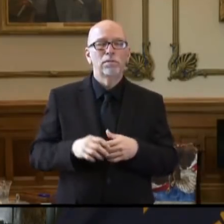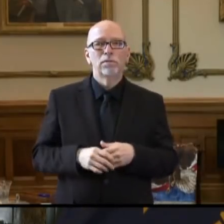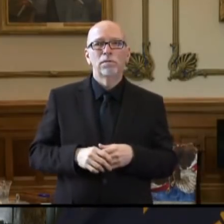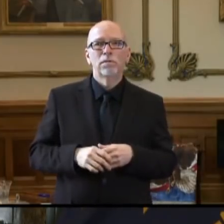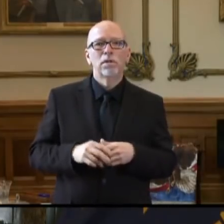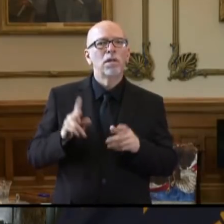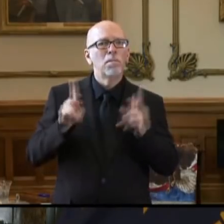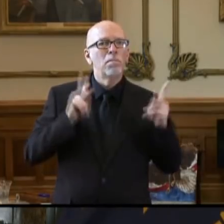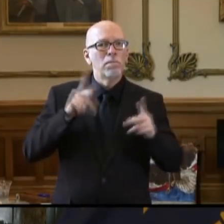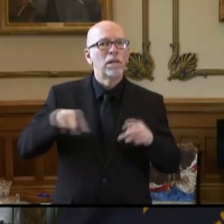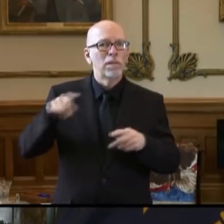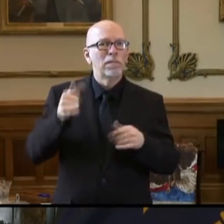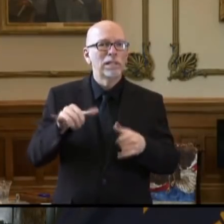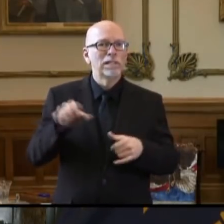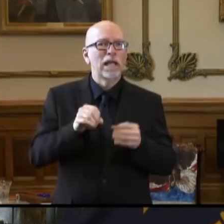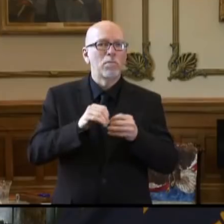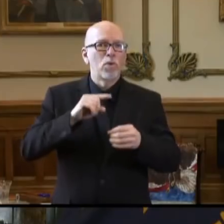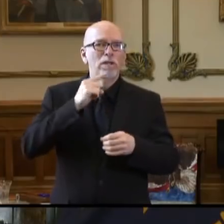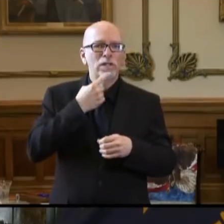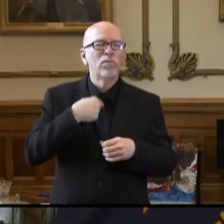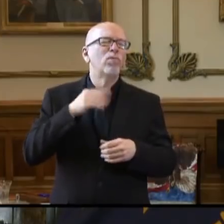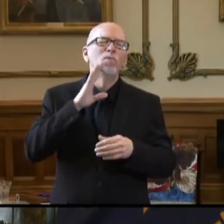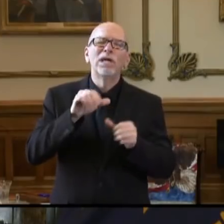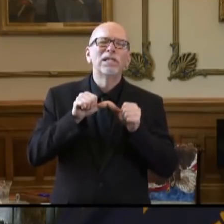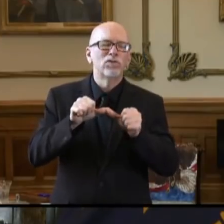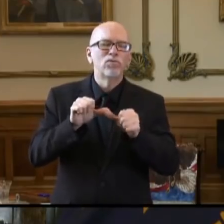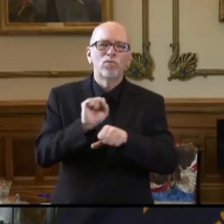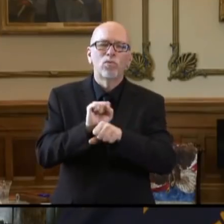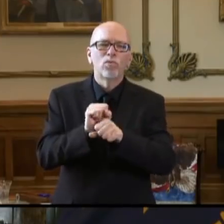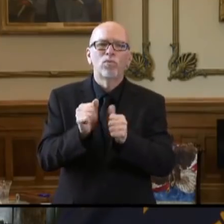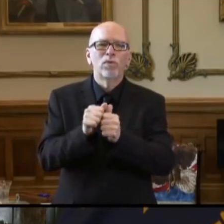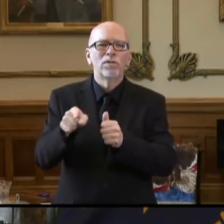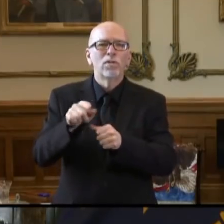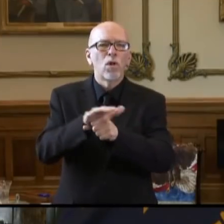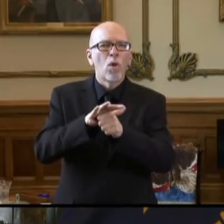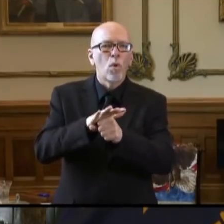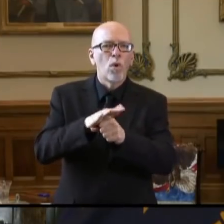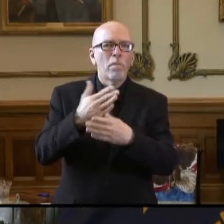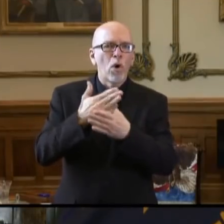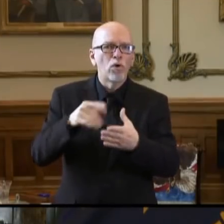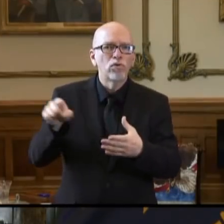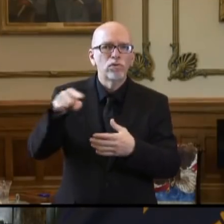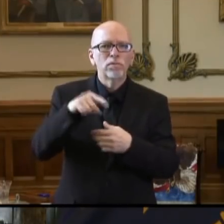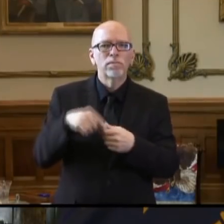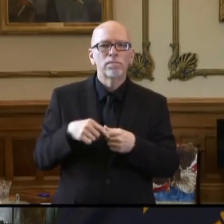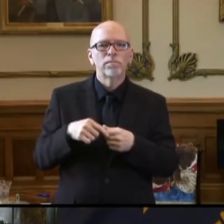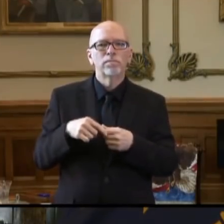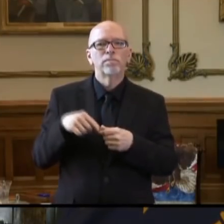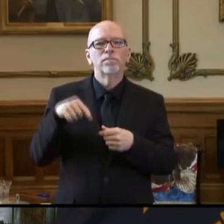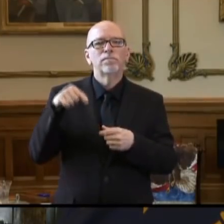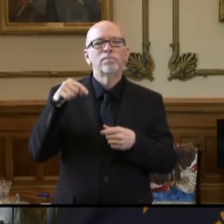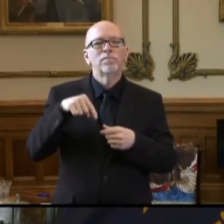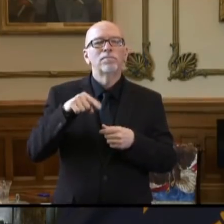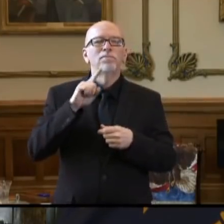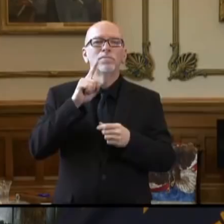OCCURRING, THE HOTSPOTS THAT ARE POPPING UP ALL OVER THE COUNTRY, PEOPLE ARE TAKING IT